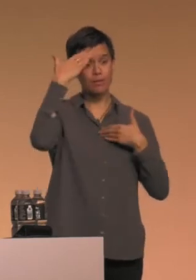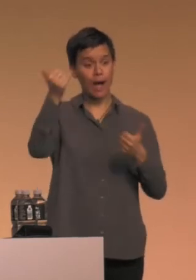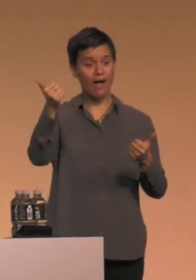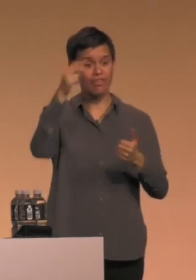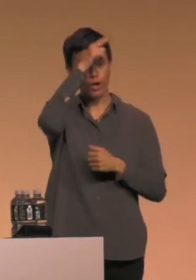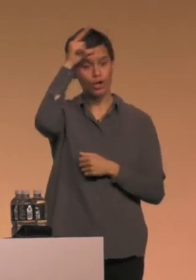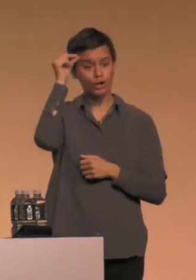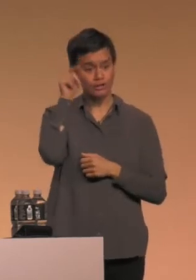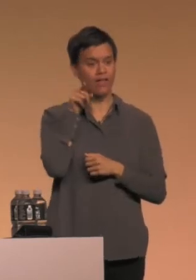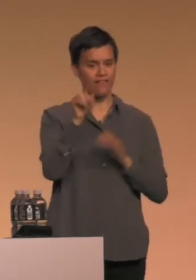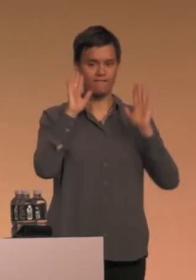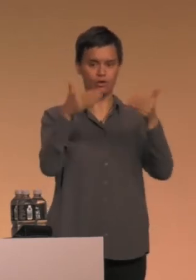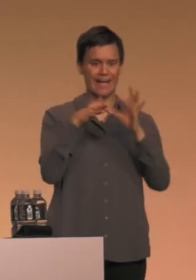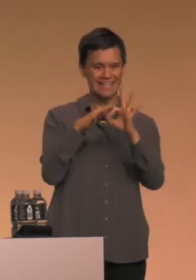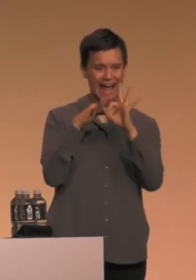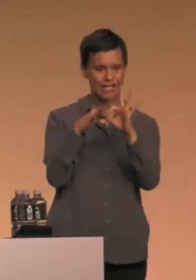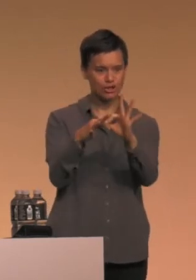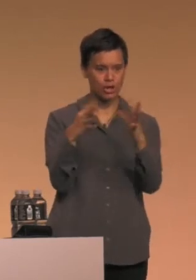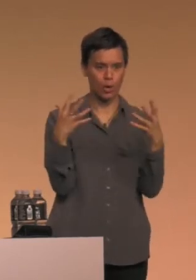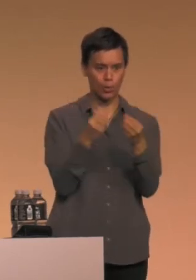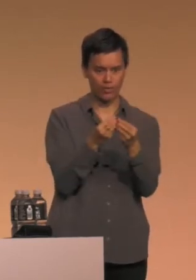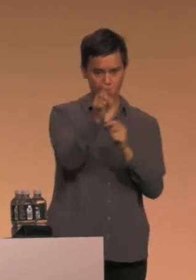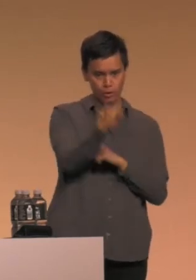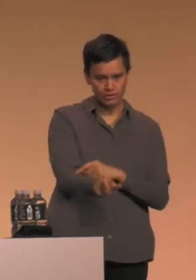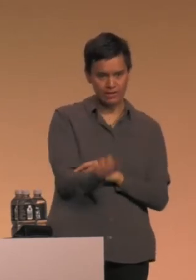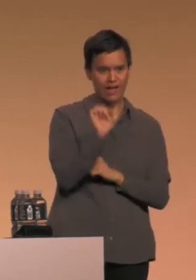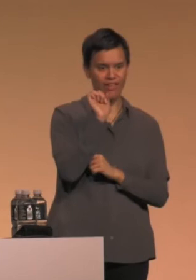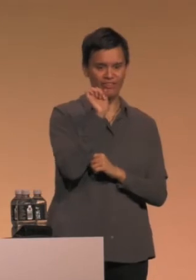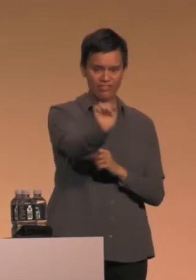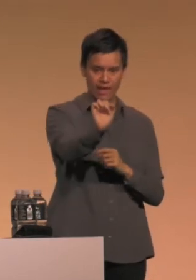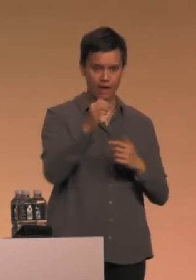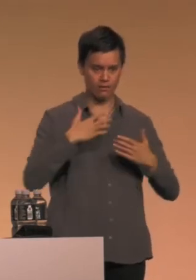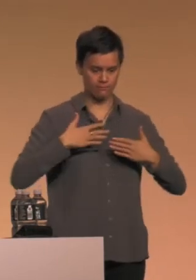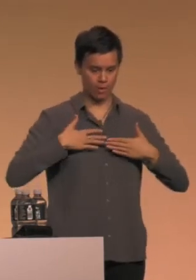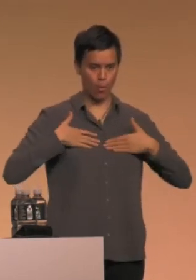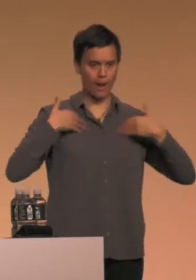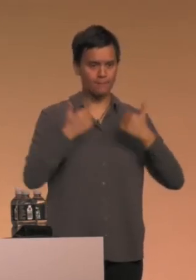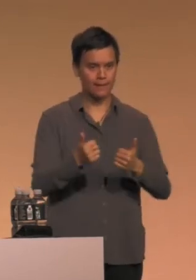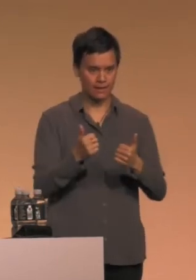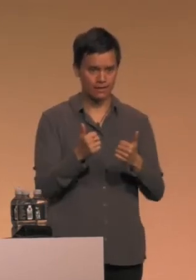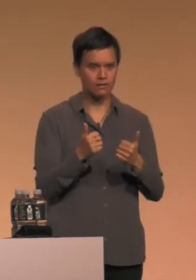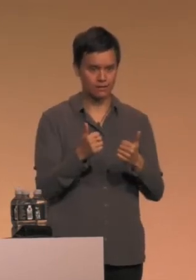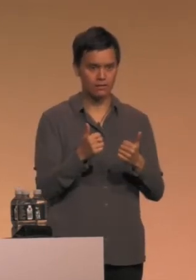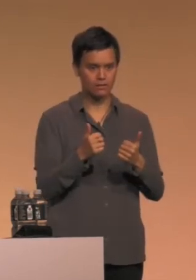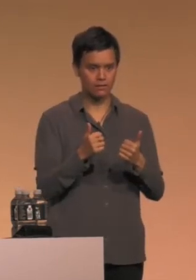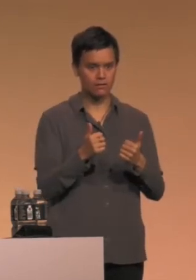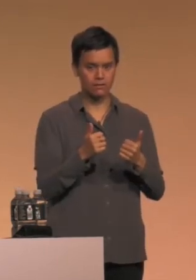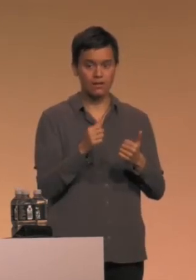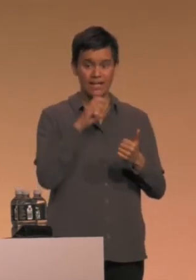with the consumer, the tangeta whaanau, and developing trust is critical to supporting a person's return to wellness.